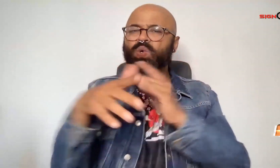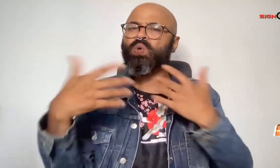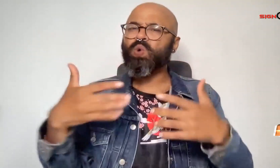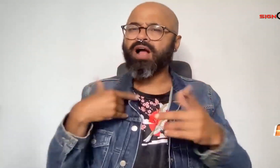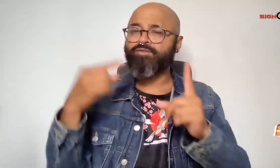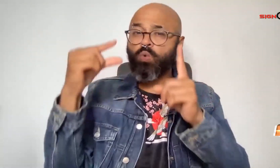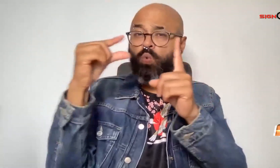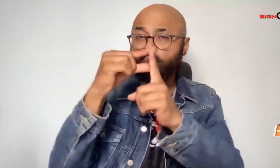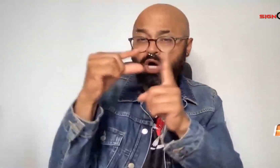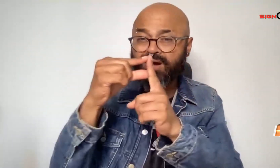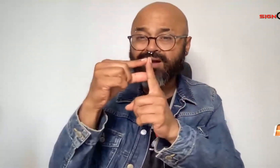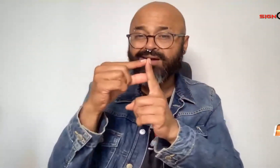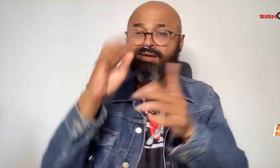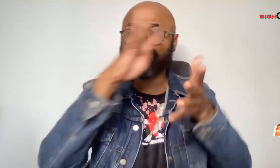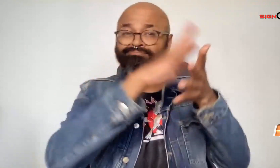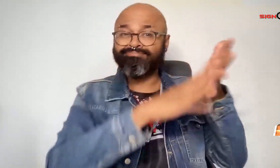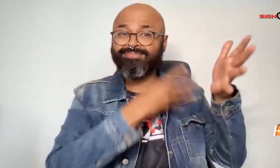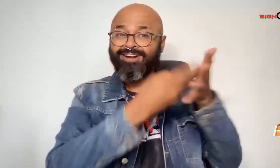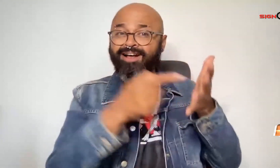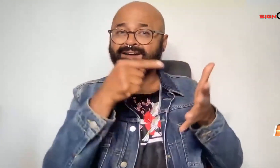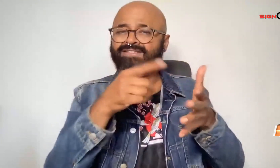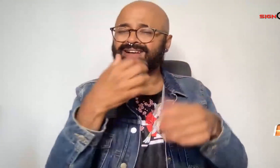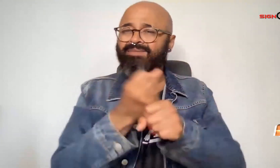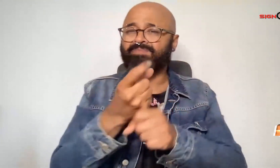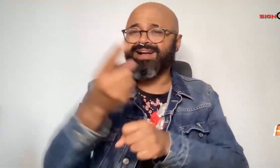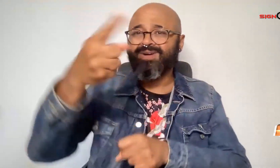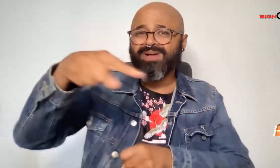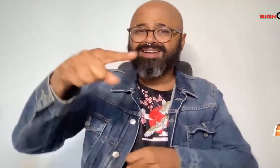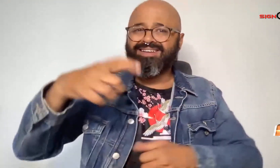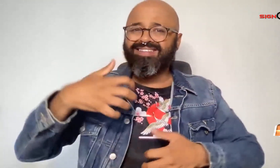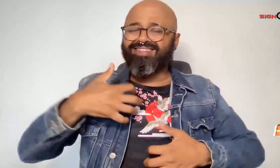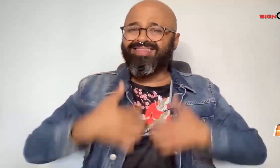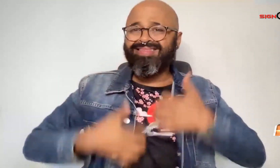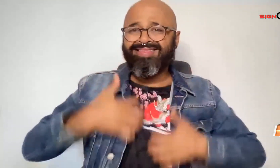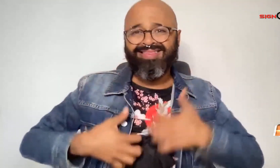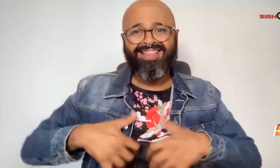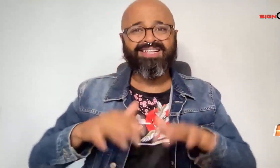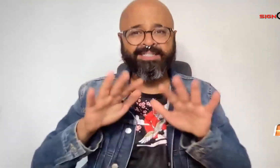this next story has words and images that are graphic and may be disturbing to some